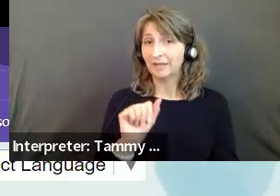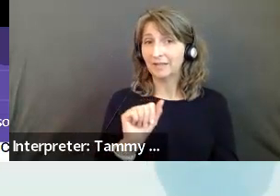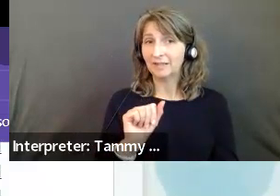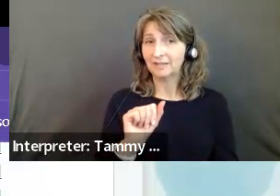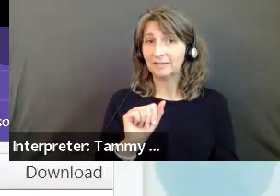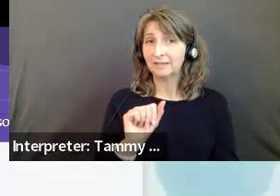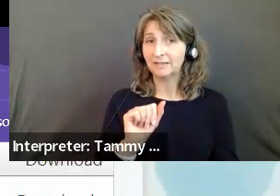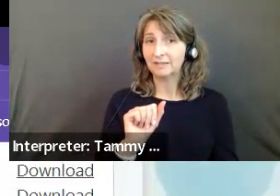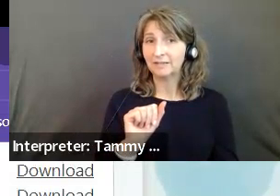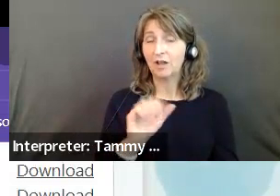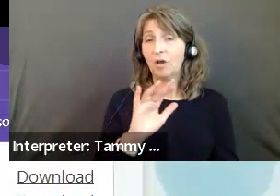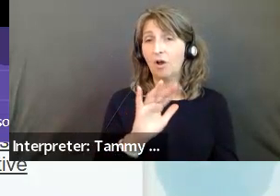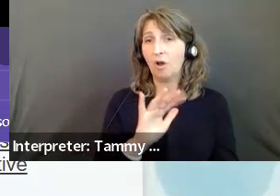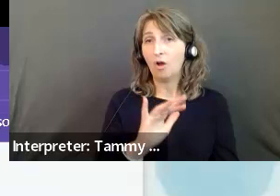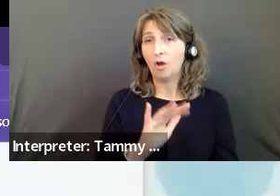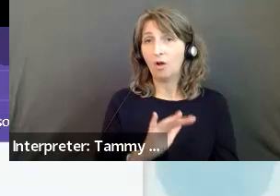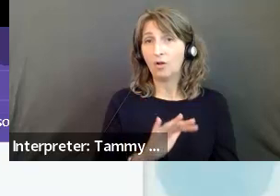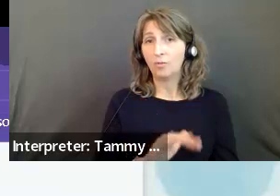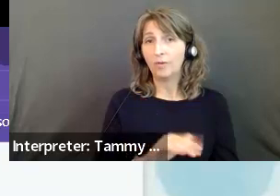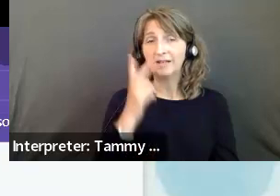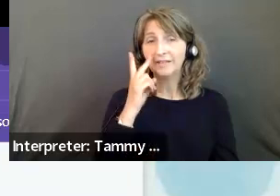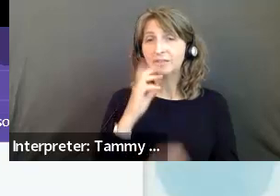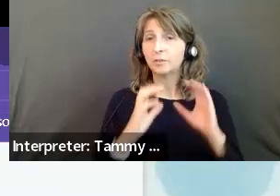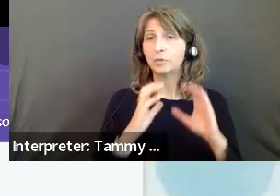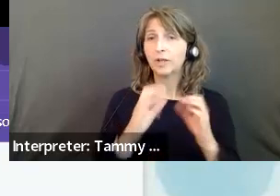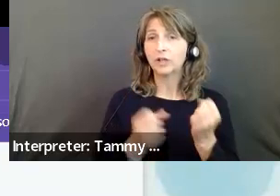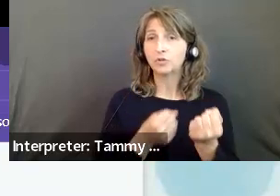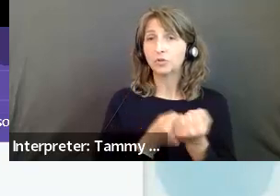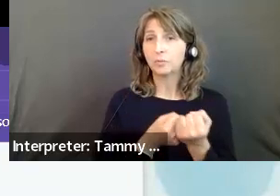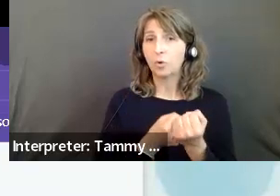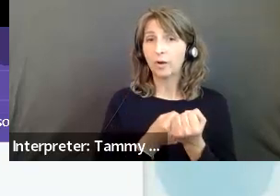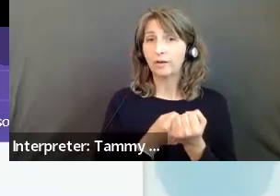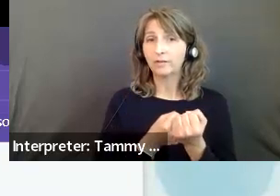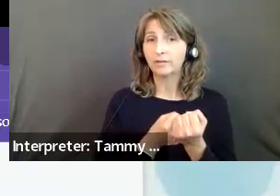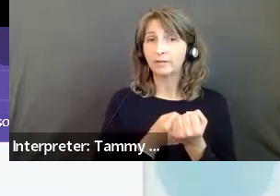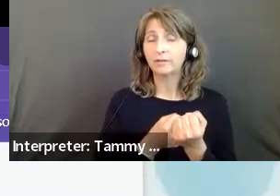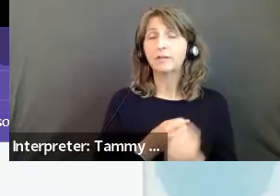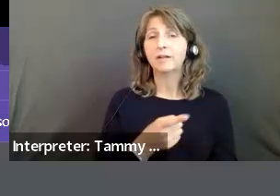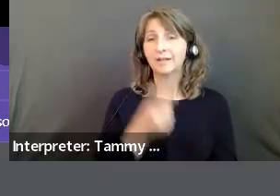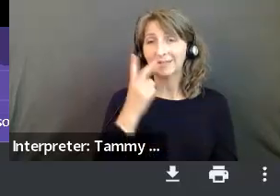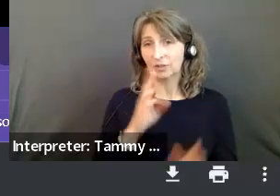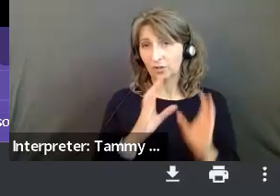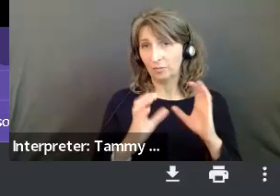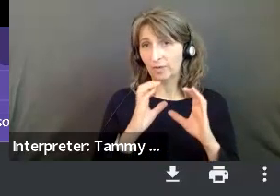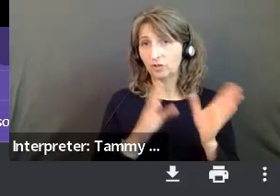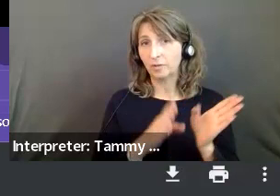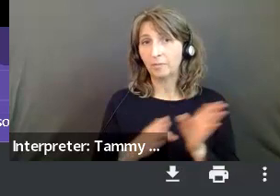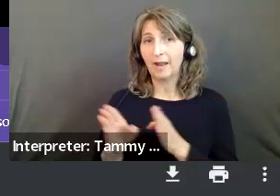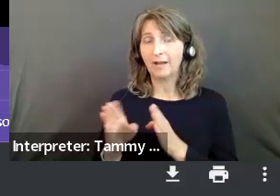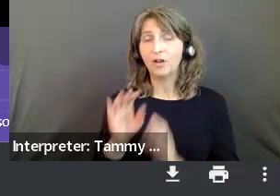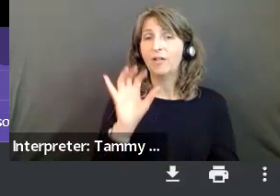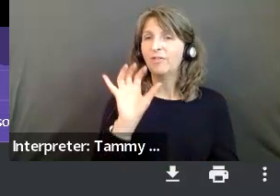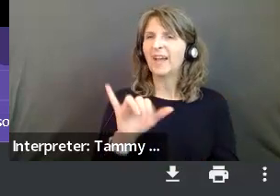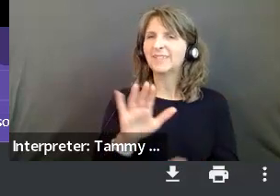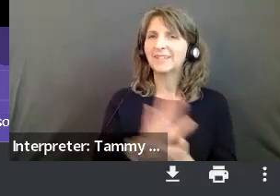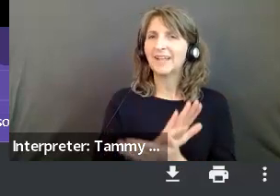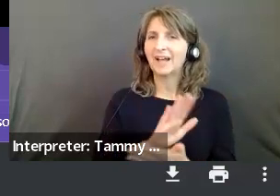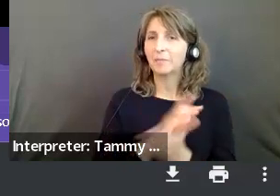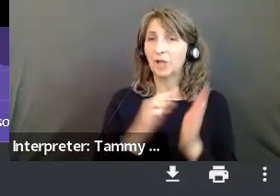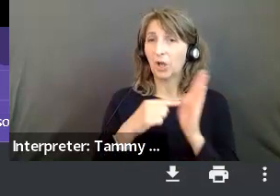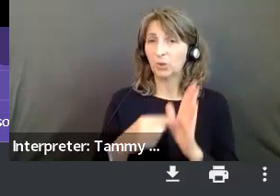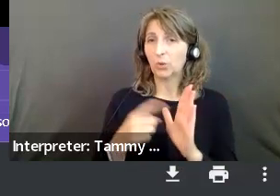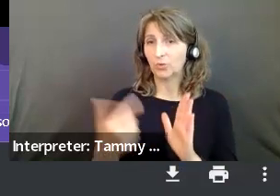So all the way down to you see communication support. And then it's here, communication plans. So this is that document that I showed in my presentation.